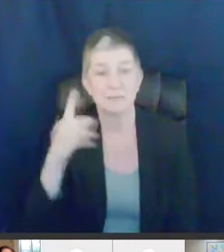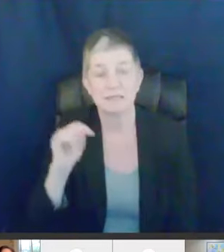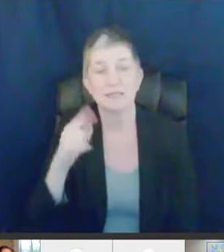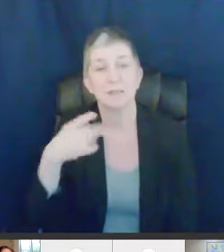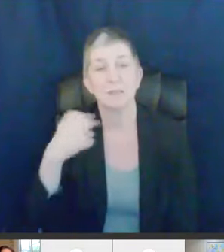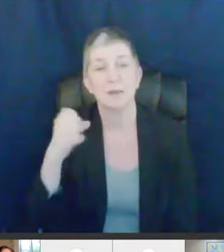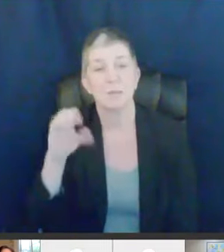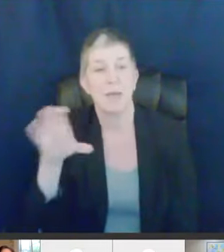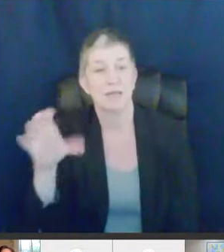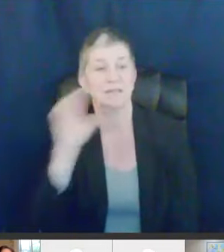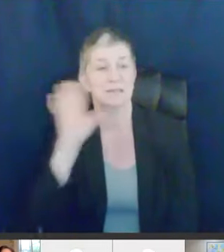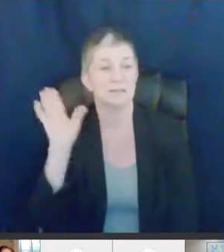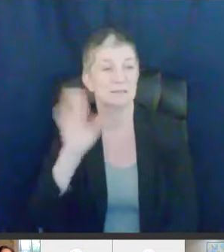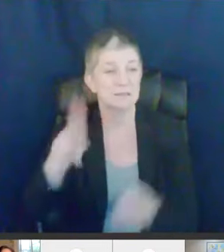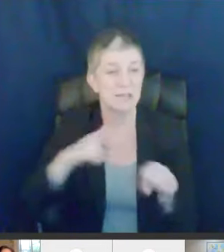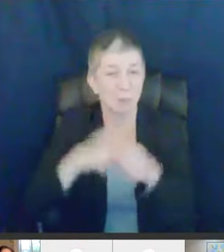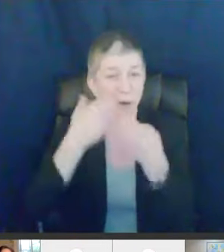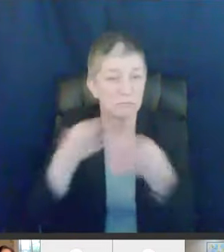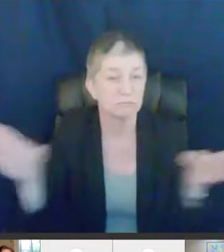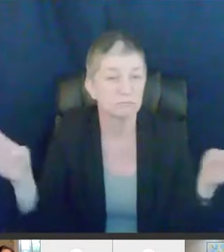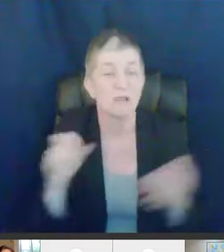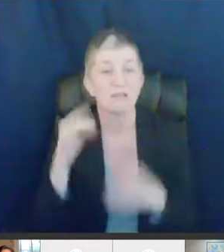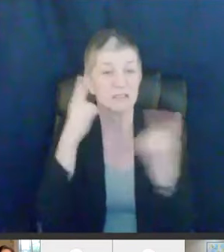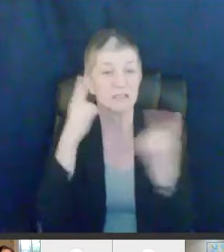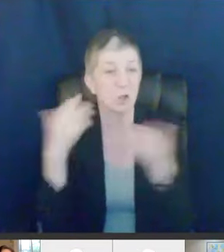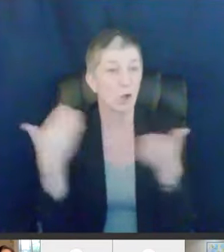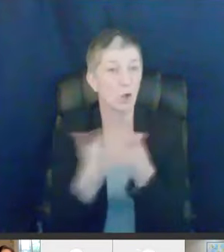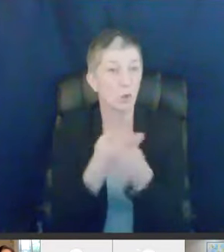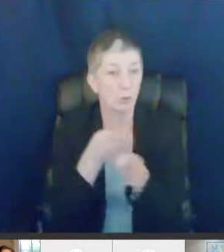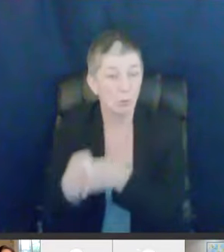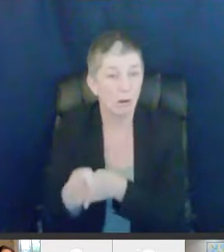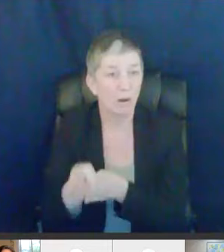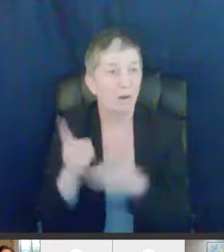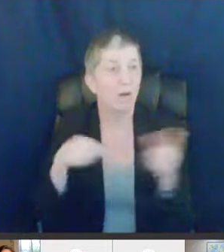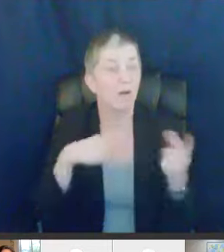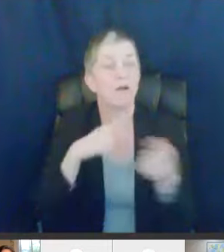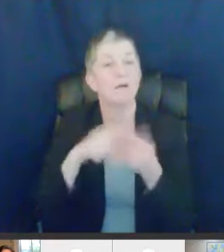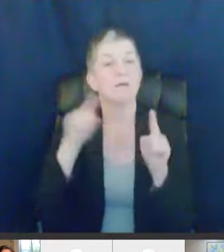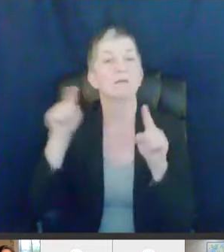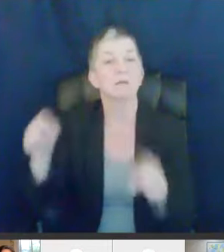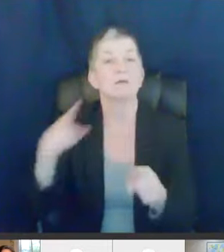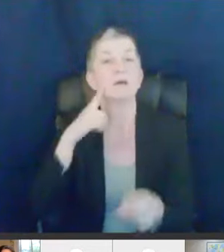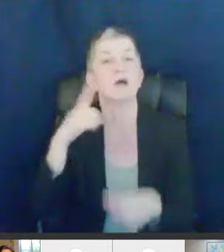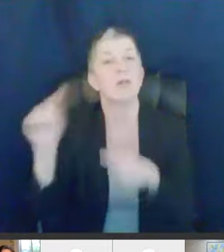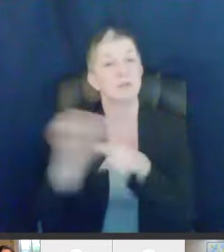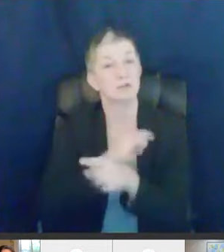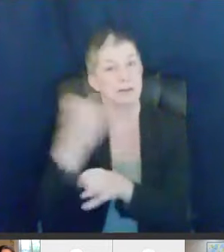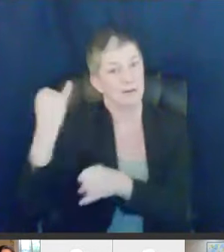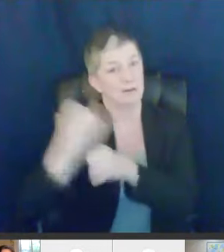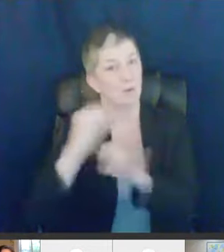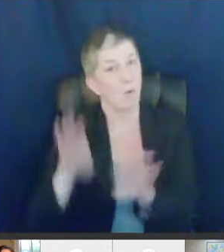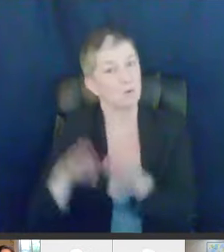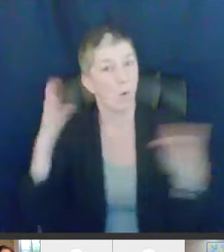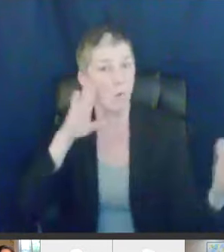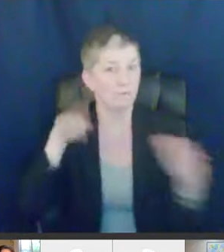nationwide so if you're considering in your career please know that our Montgomery County EMS Training Institute is open for enrollment you can become a